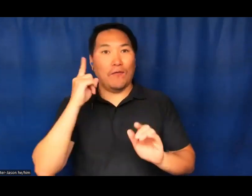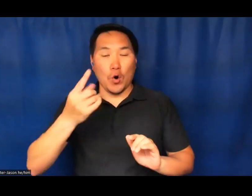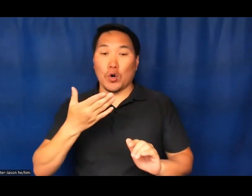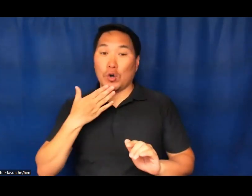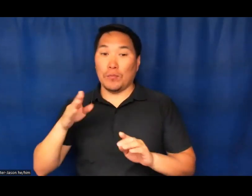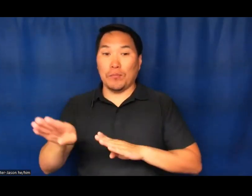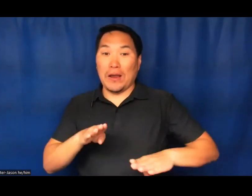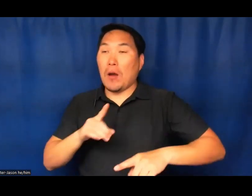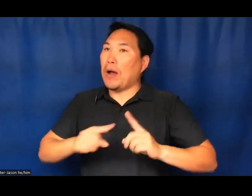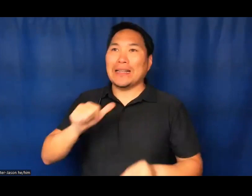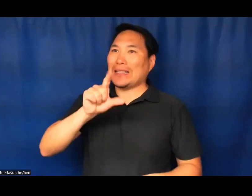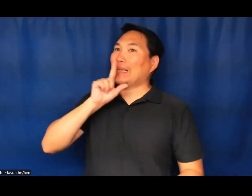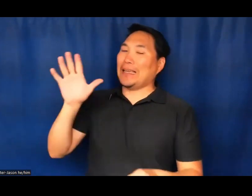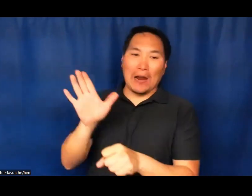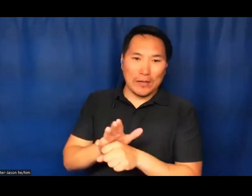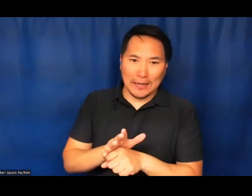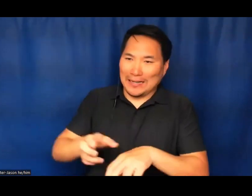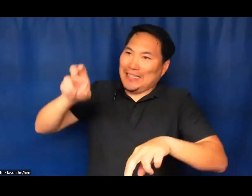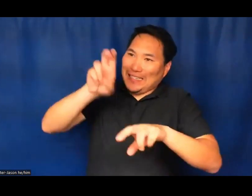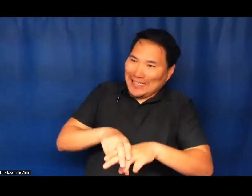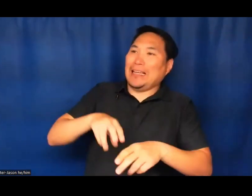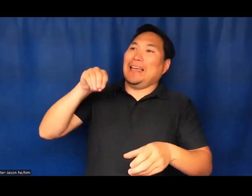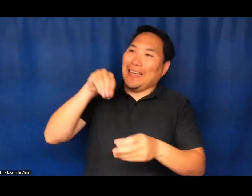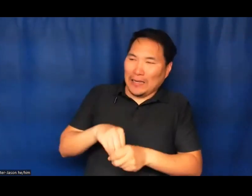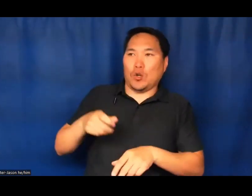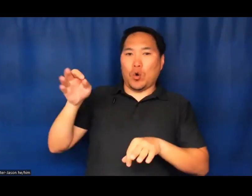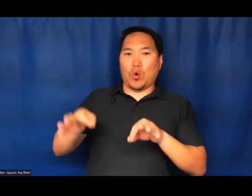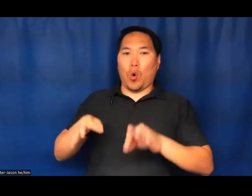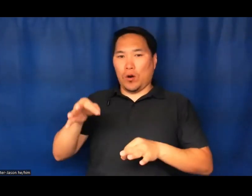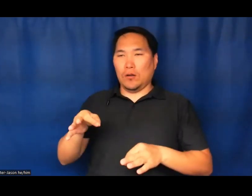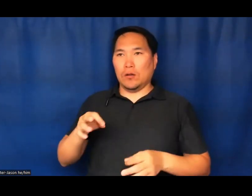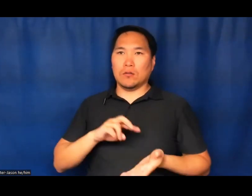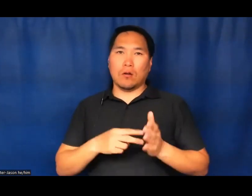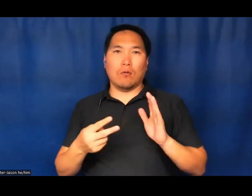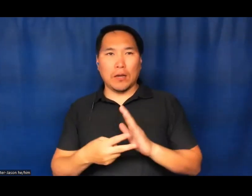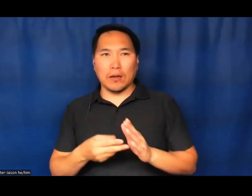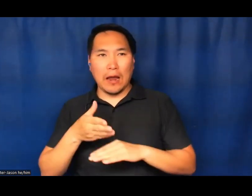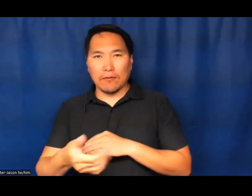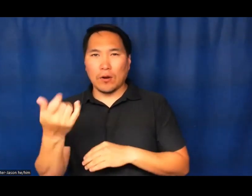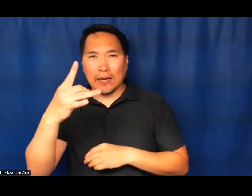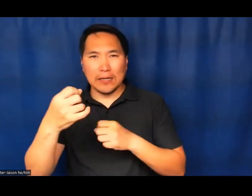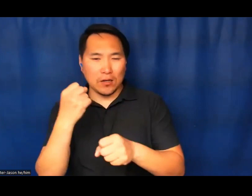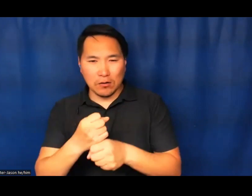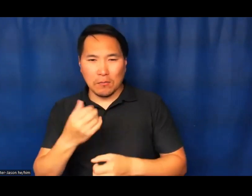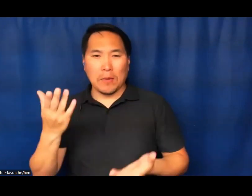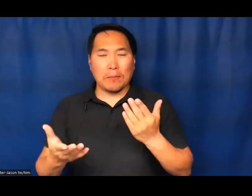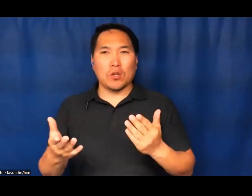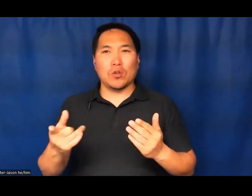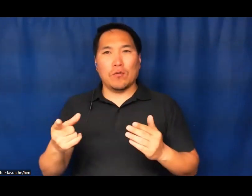It doesn't guarantee you a seat on any particular court. And so the argument goes after 18 years or whatever, you would move from the Supreme